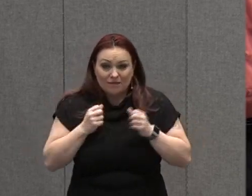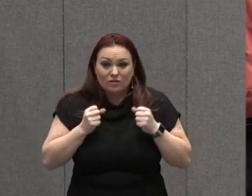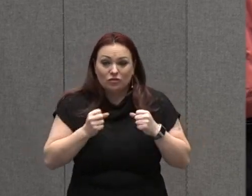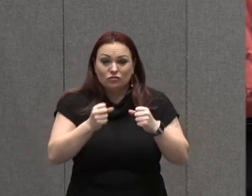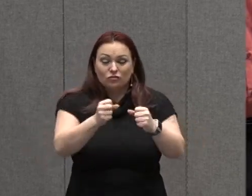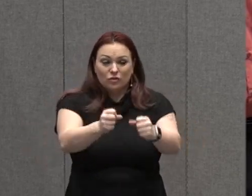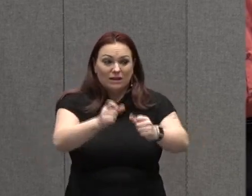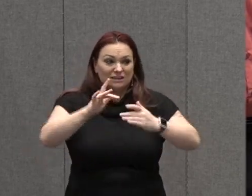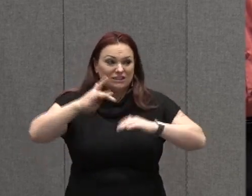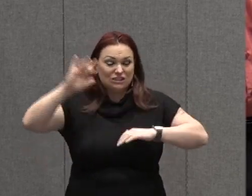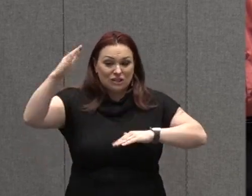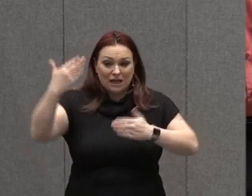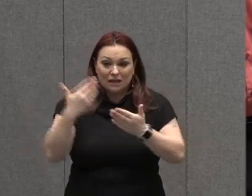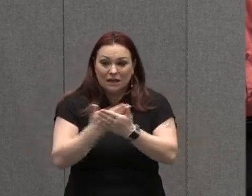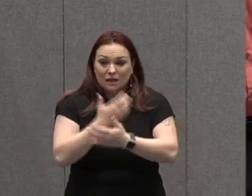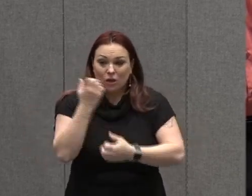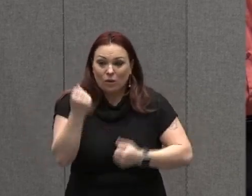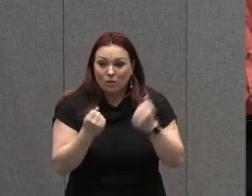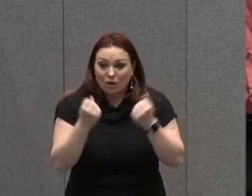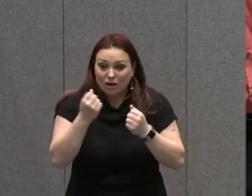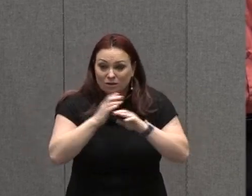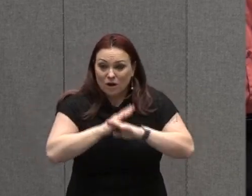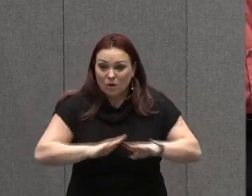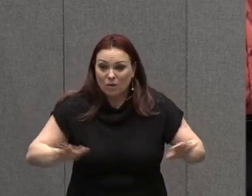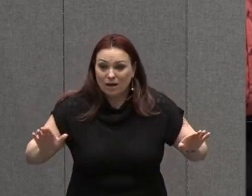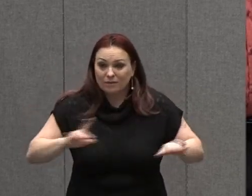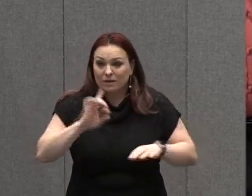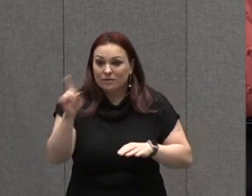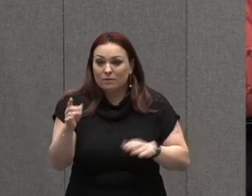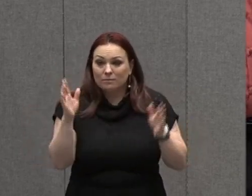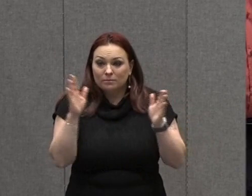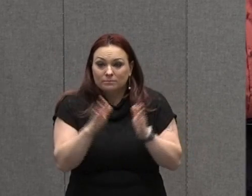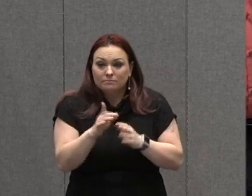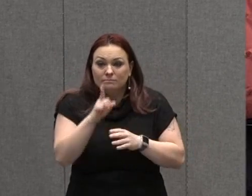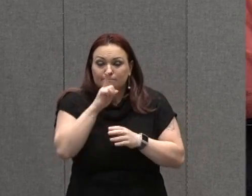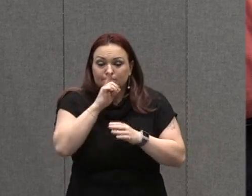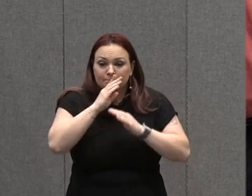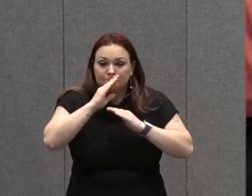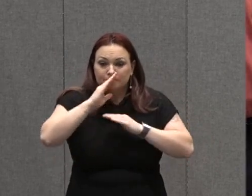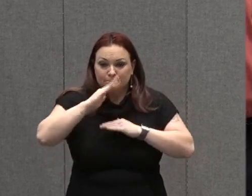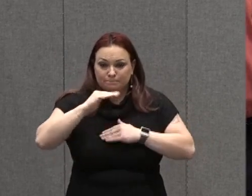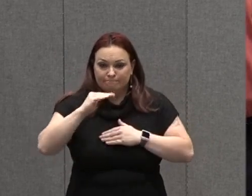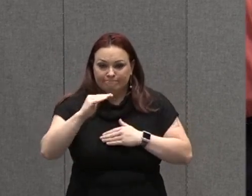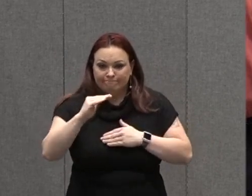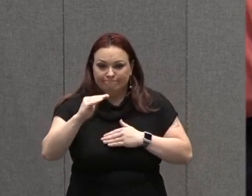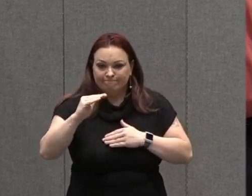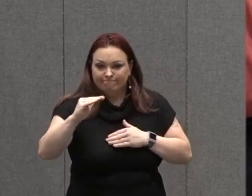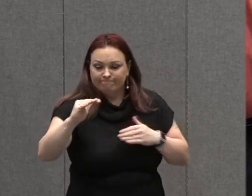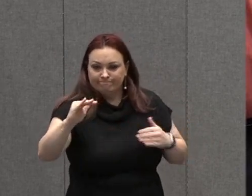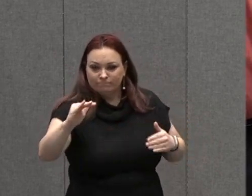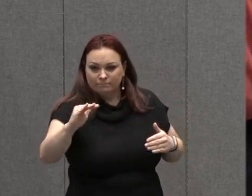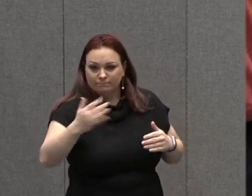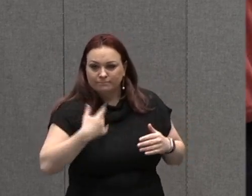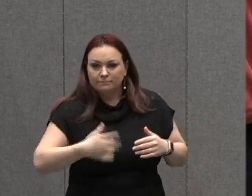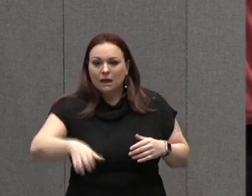The shiny new cars are quiet. They only make a soft hmmmmmmmmm. Can you do that? Hmmmmmmmmm